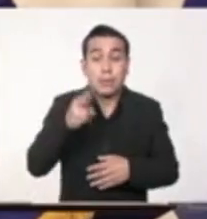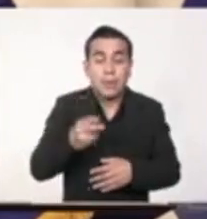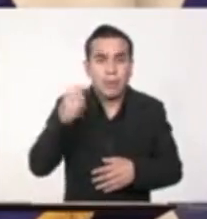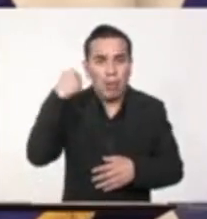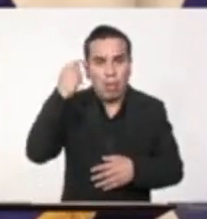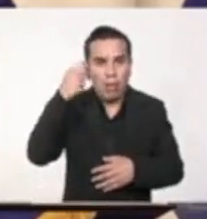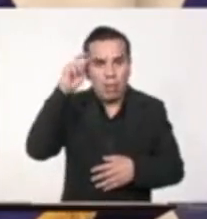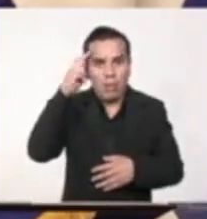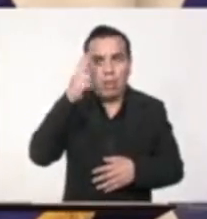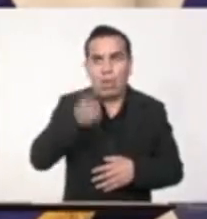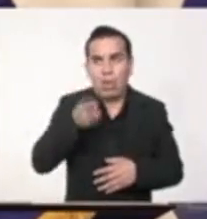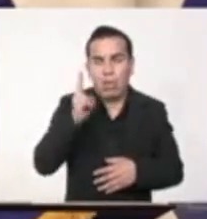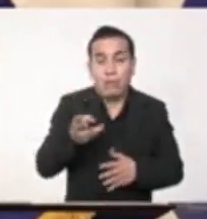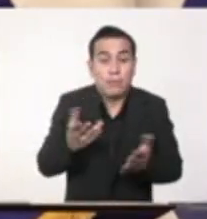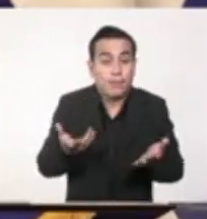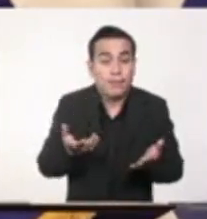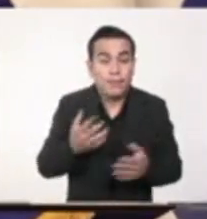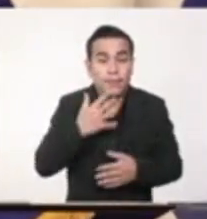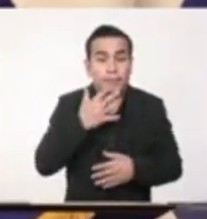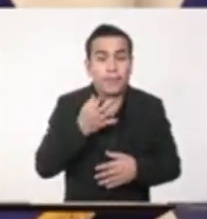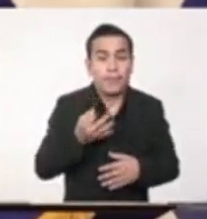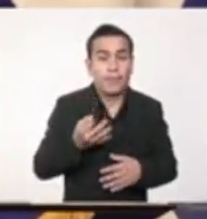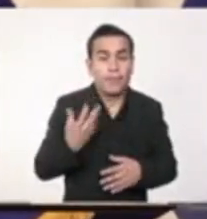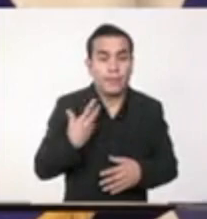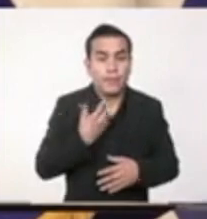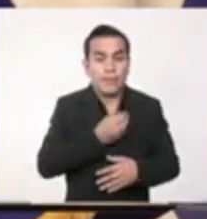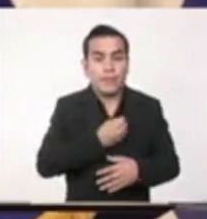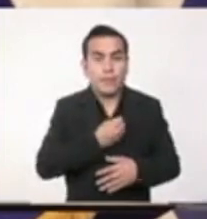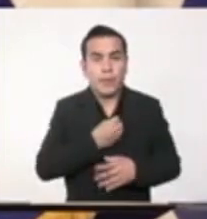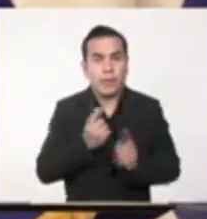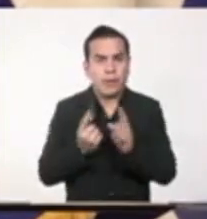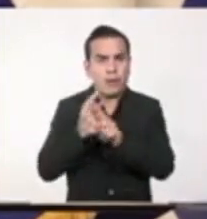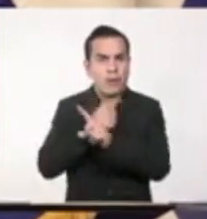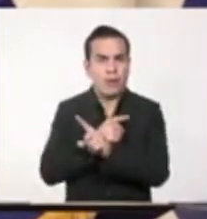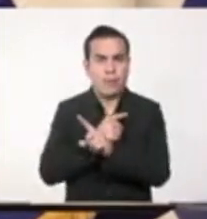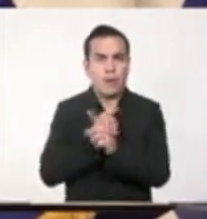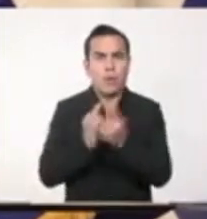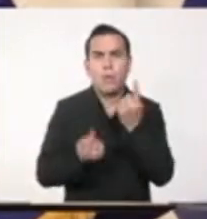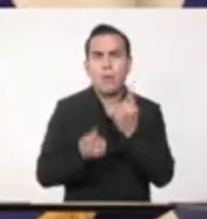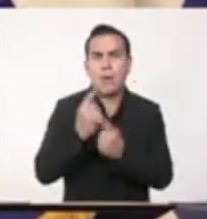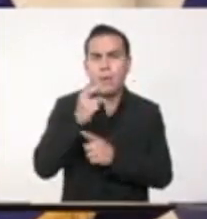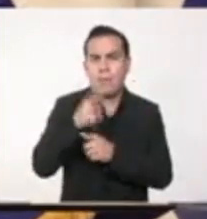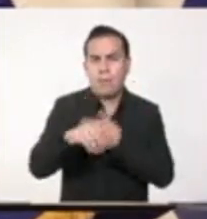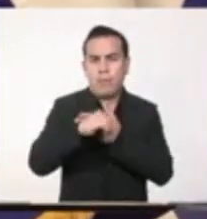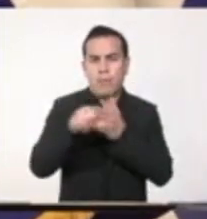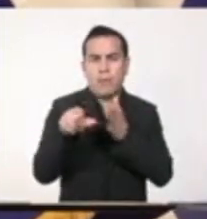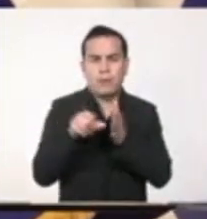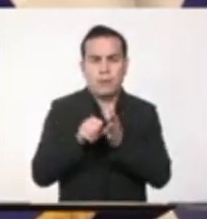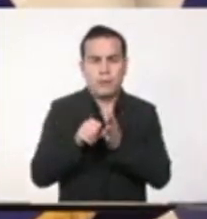expect a different result. We weren't going to change with the same assembly, we were not going to change